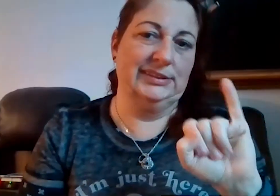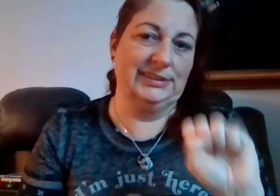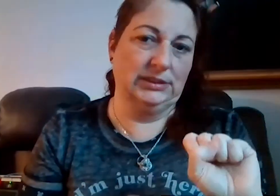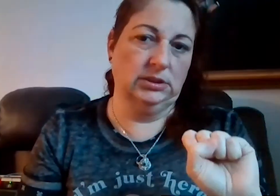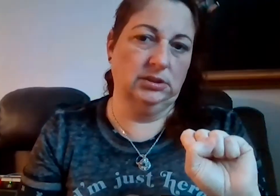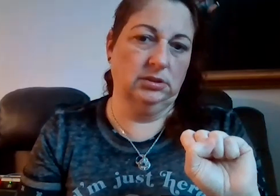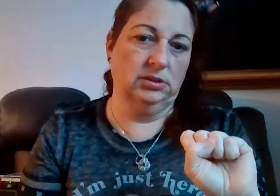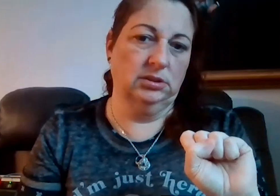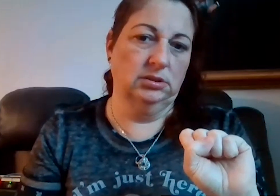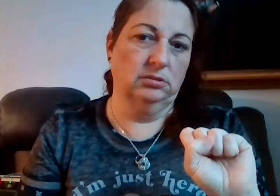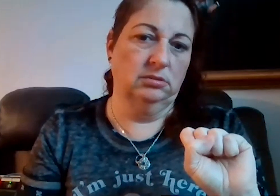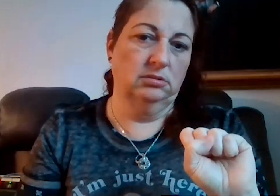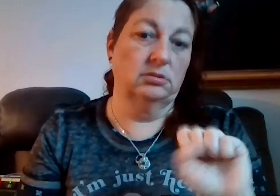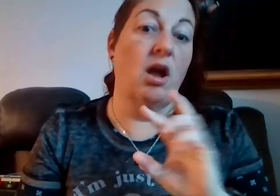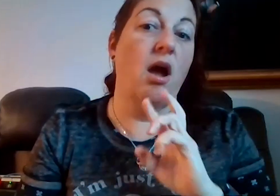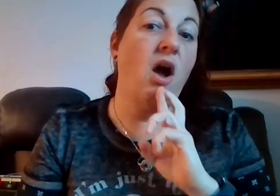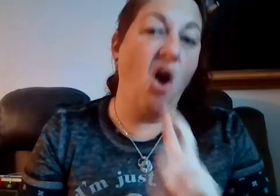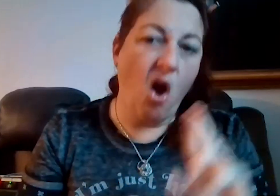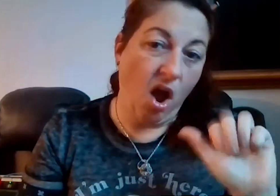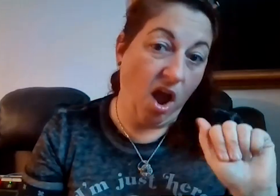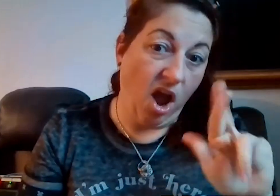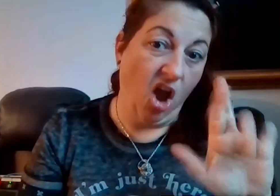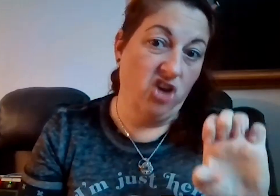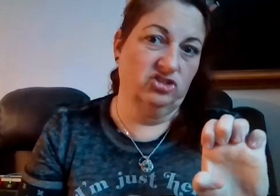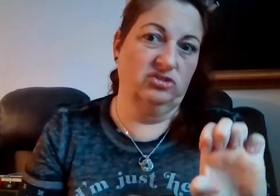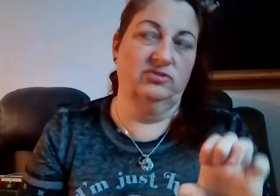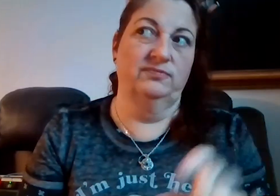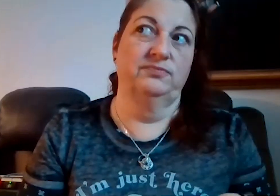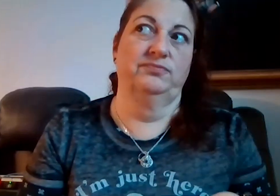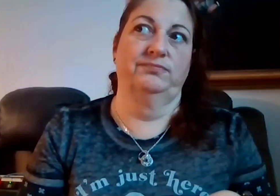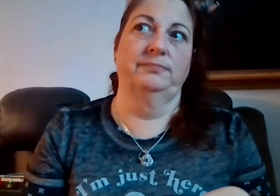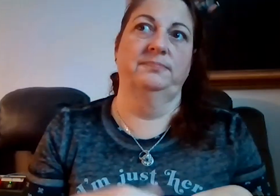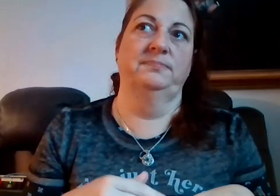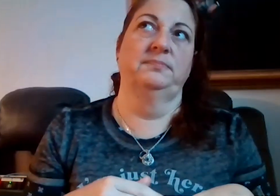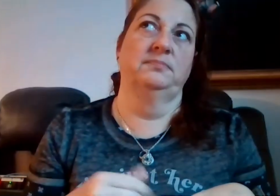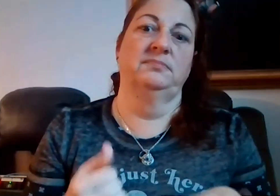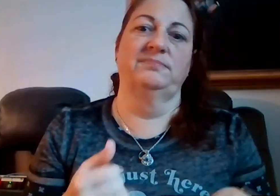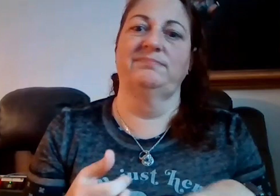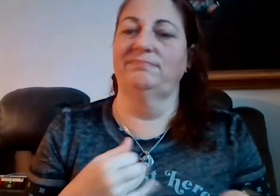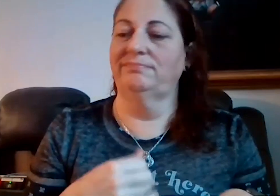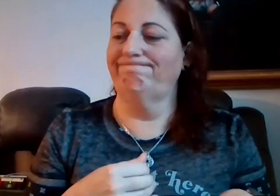They don't use the word is often or are